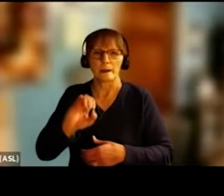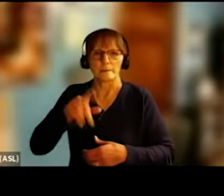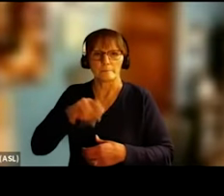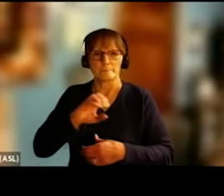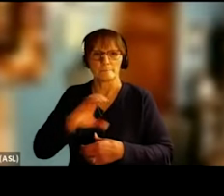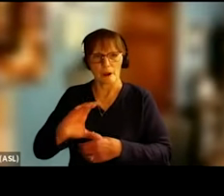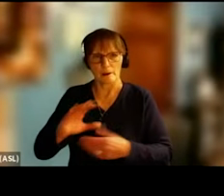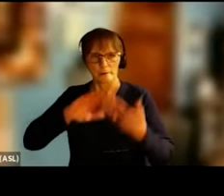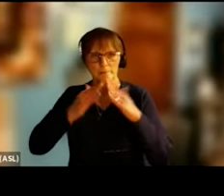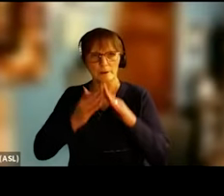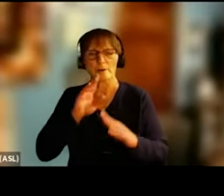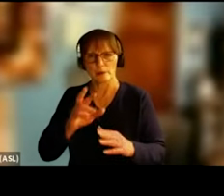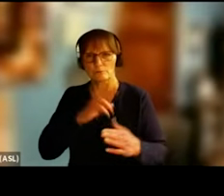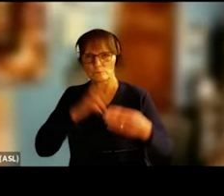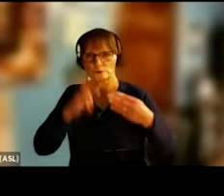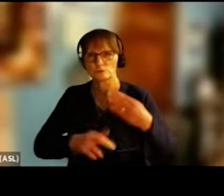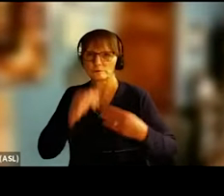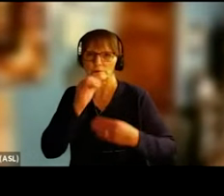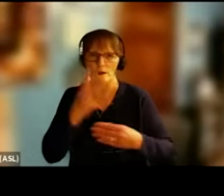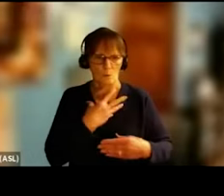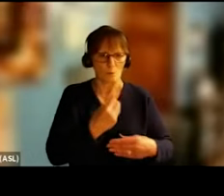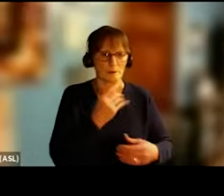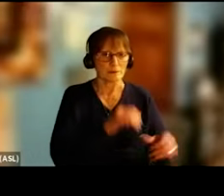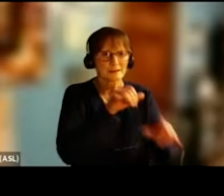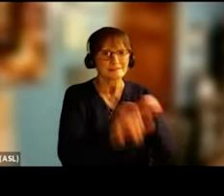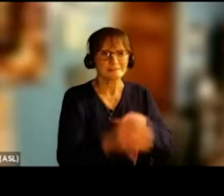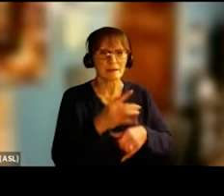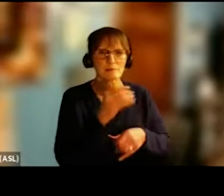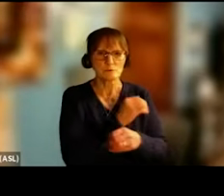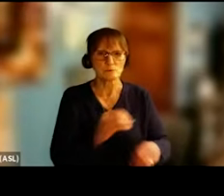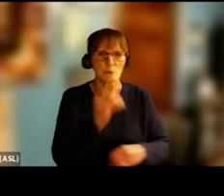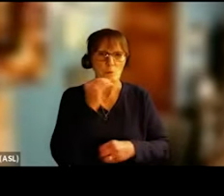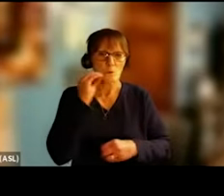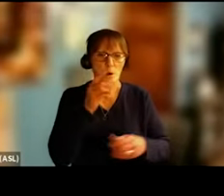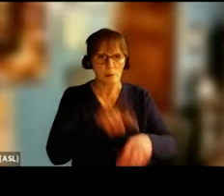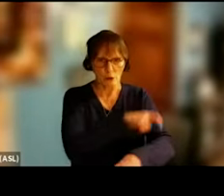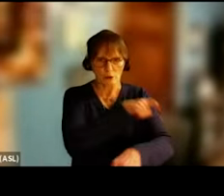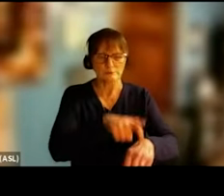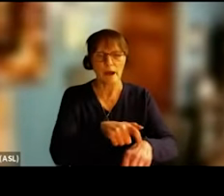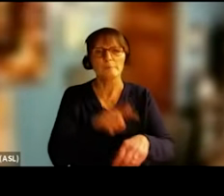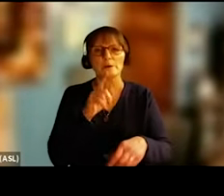which results in those who are not white, staying homeless longer and contributes to chronic homelessness, which then we know contributes